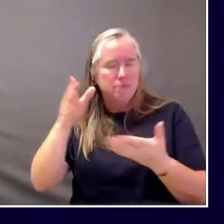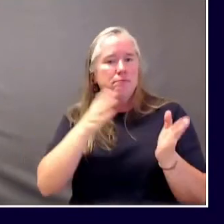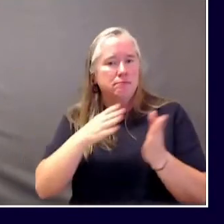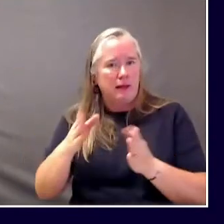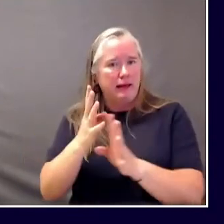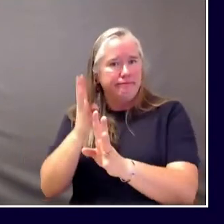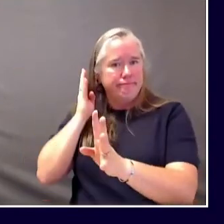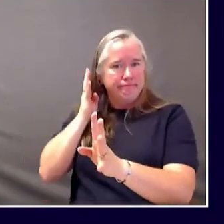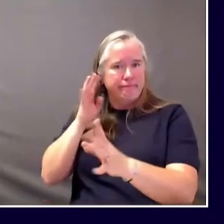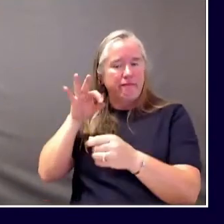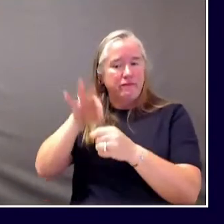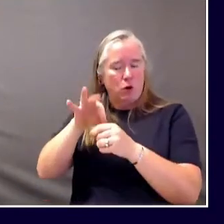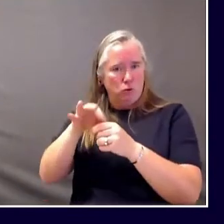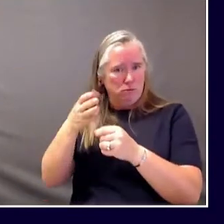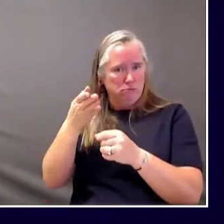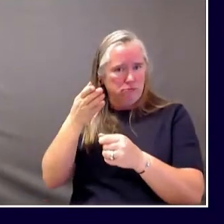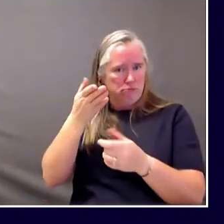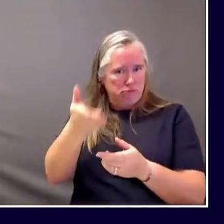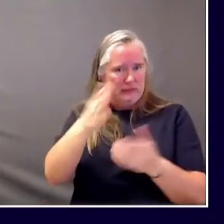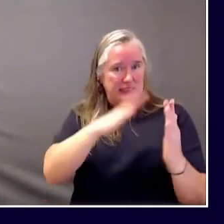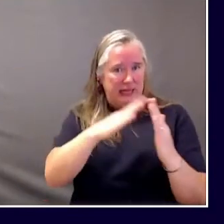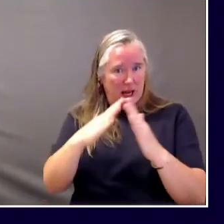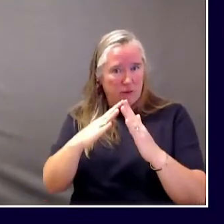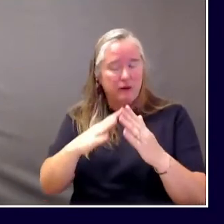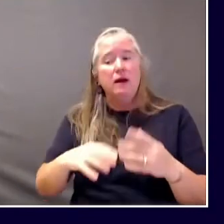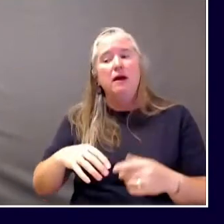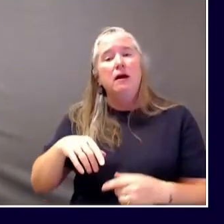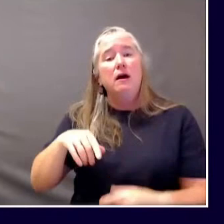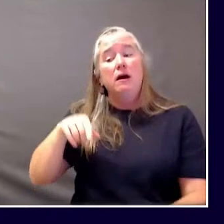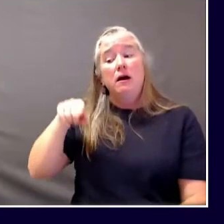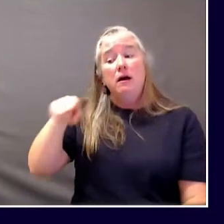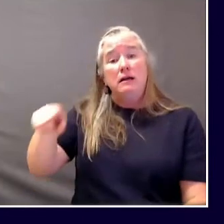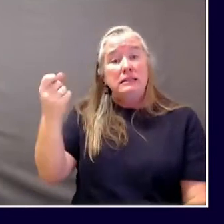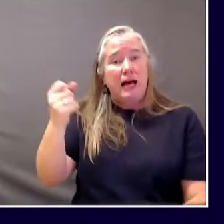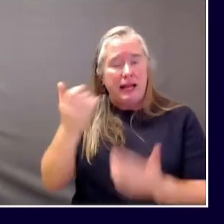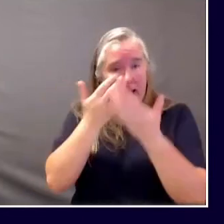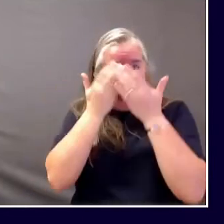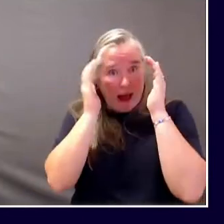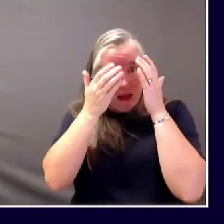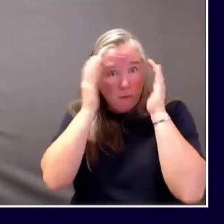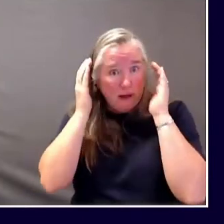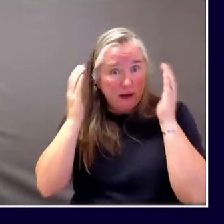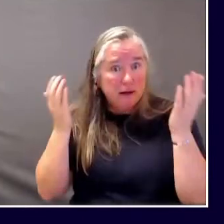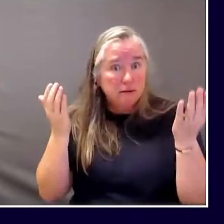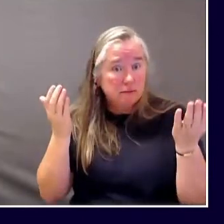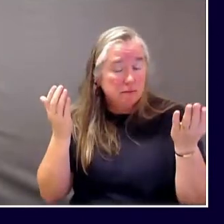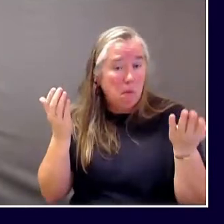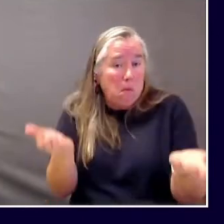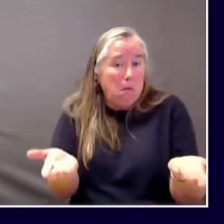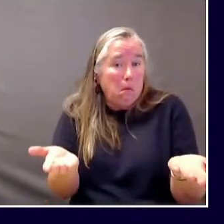polls in two weeks on Saturday which would seem to be an event